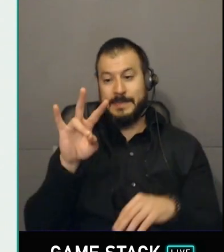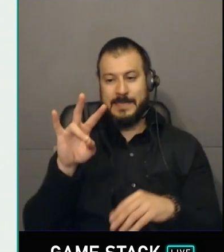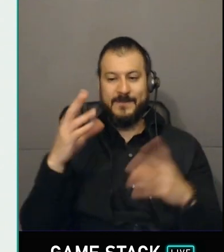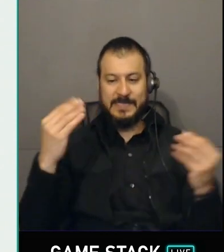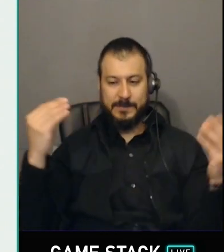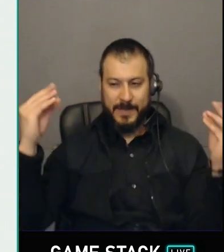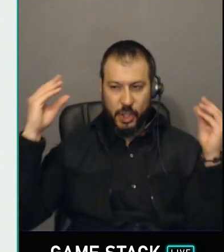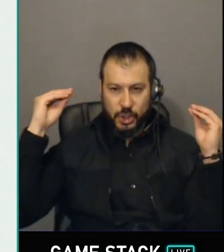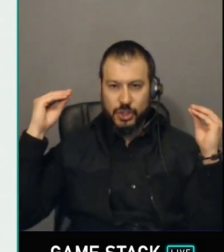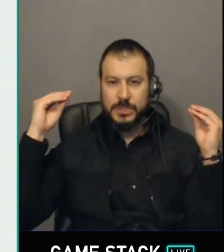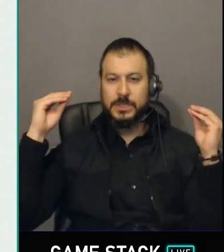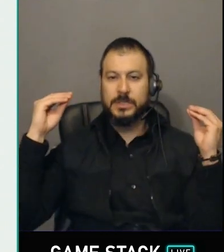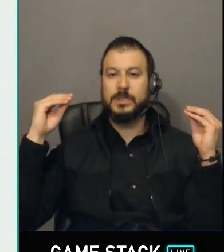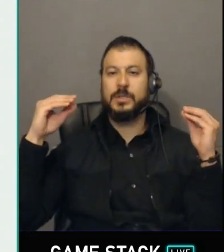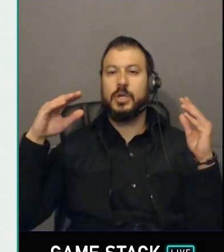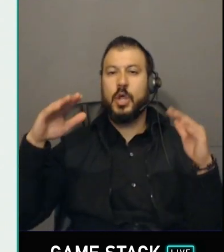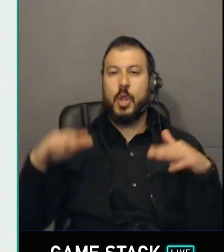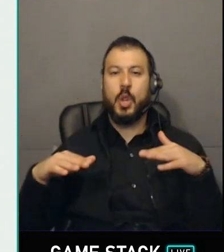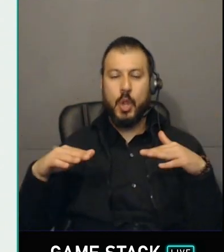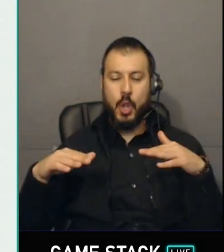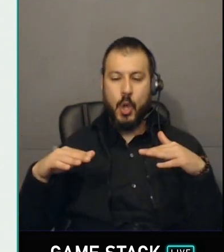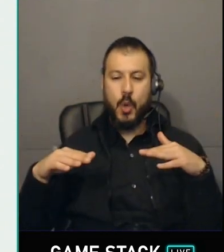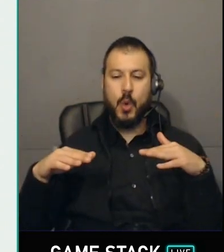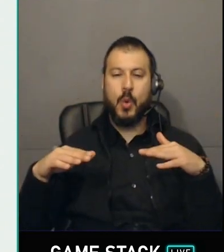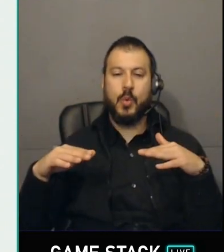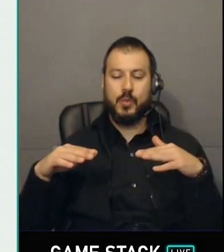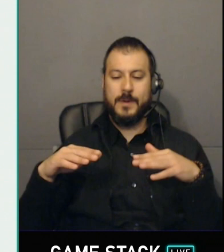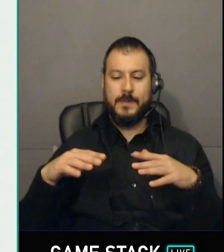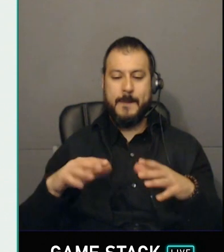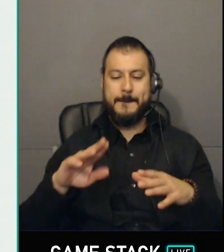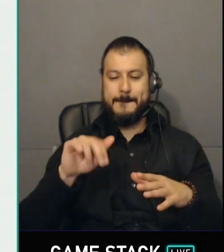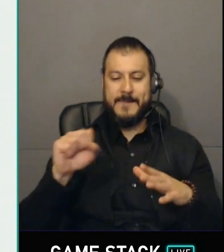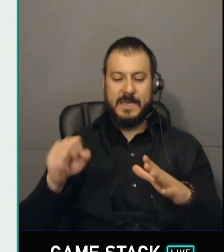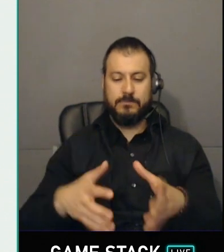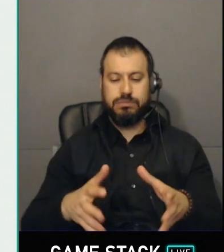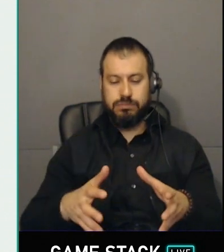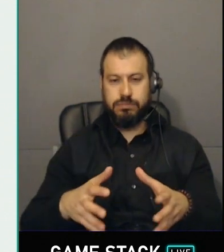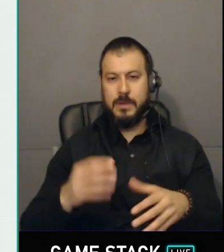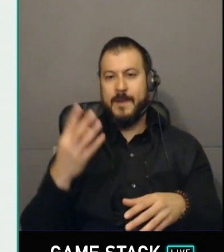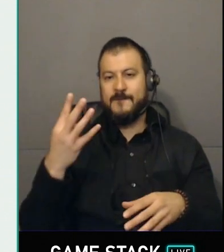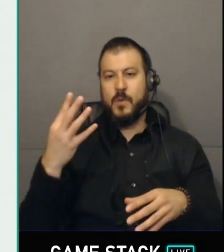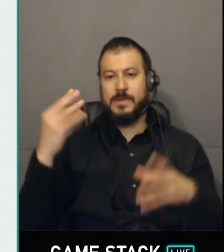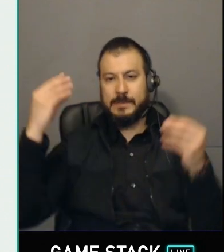a low frequency effects speaker and four speakers above you.